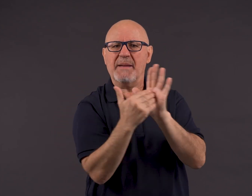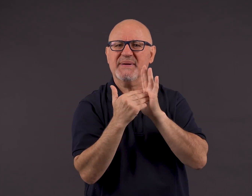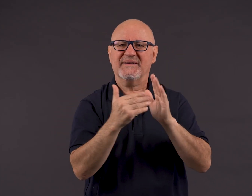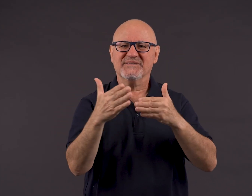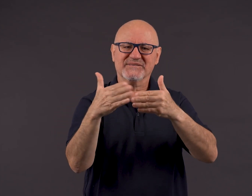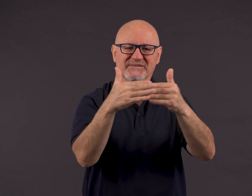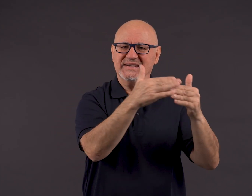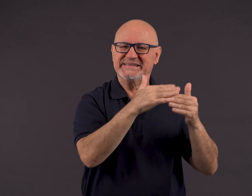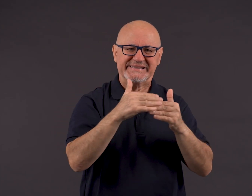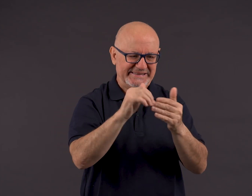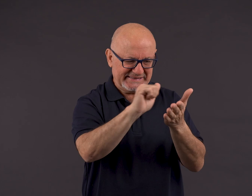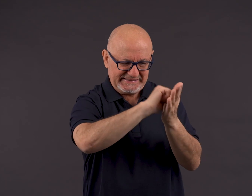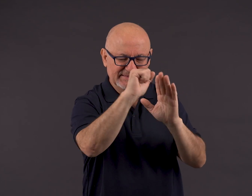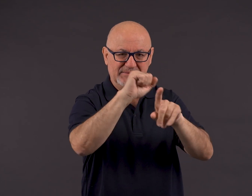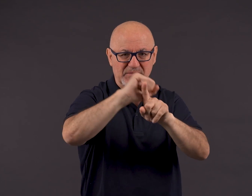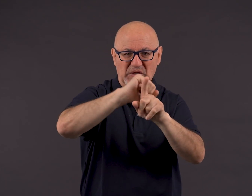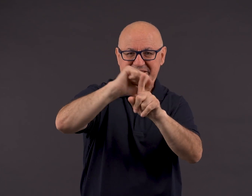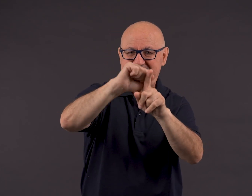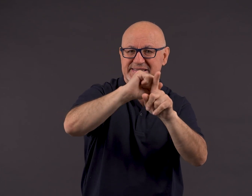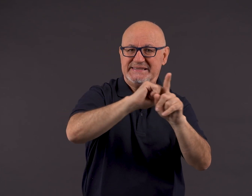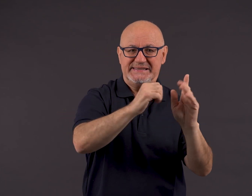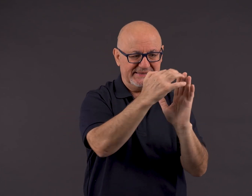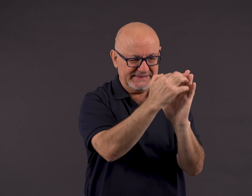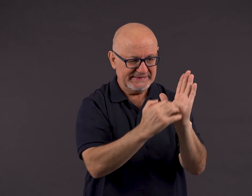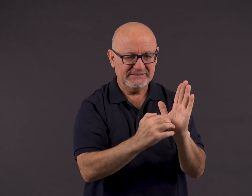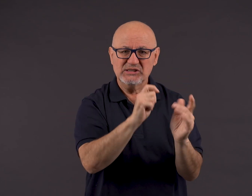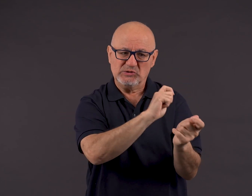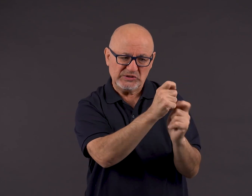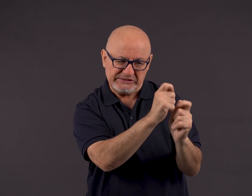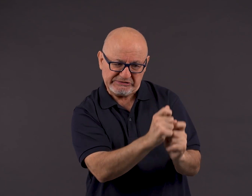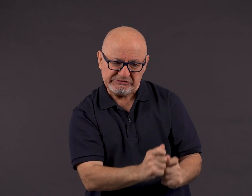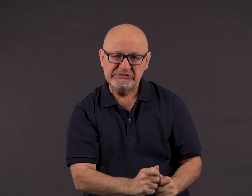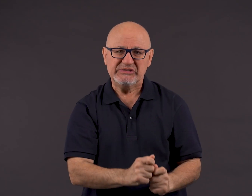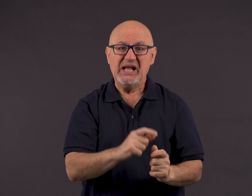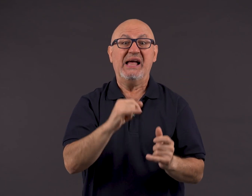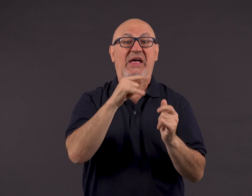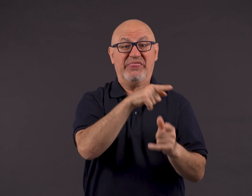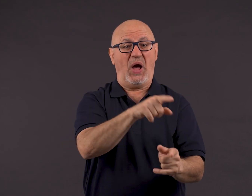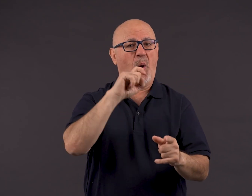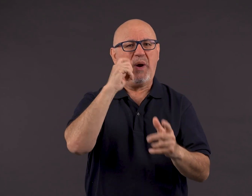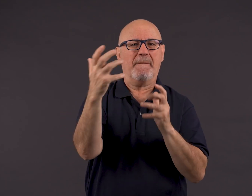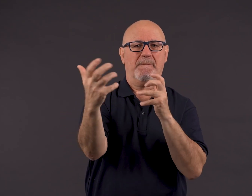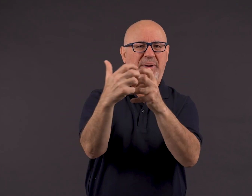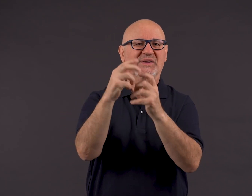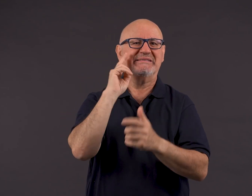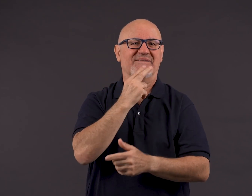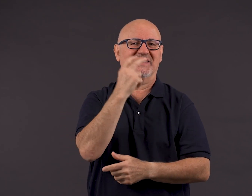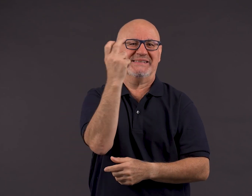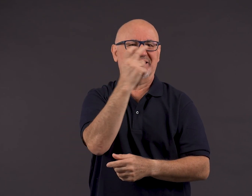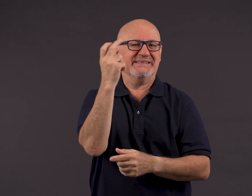they will amend it and polish it to ensure that it matches the needs of Deafblind communication